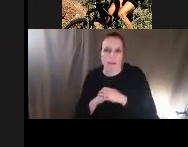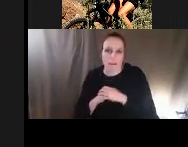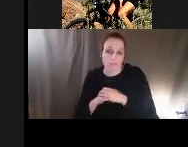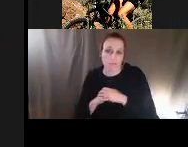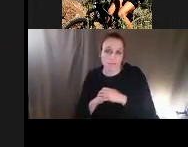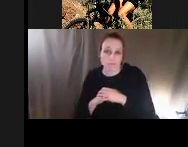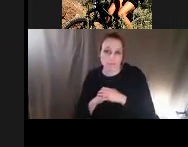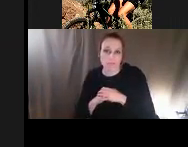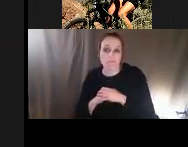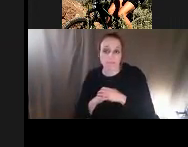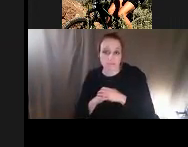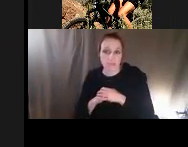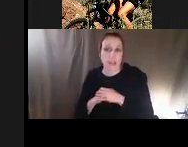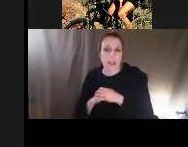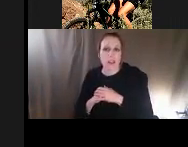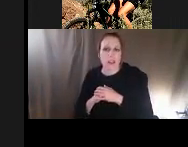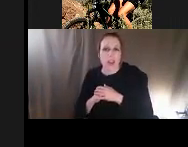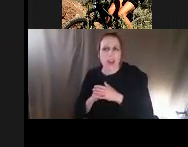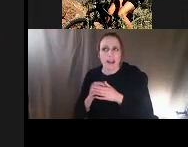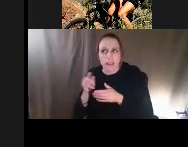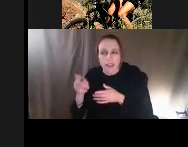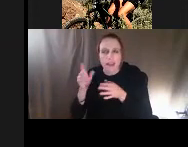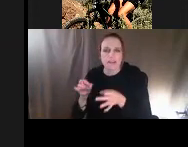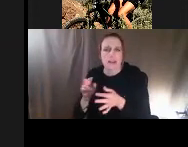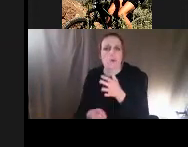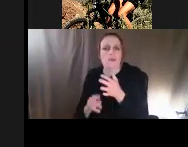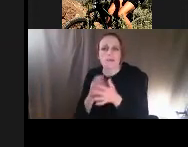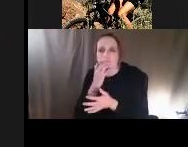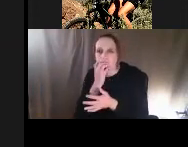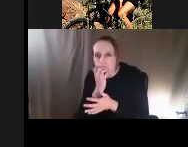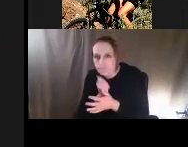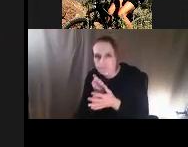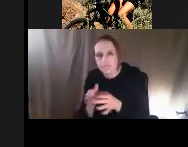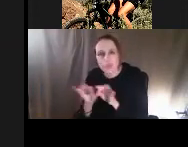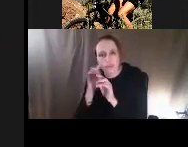try to find a way of healing. So, it is very much a subjective experience of